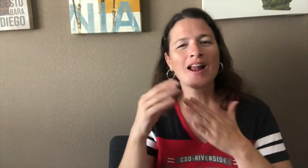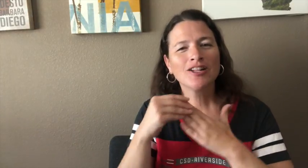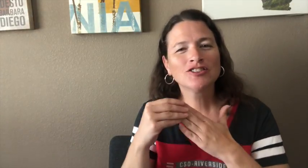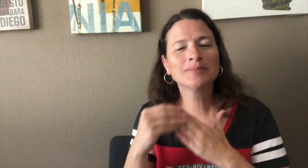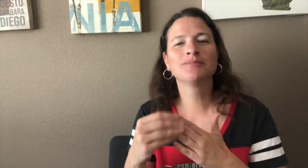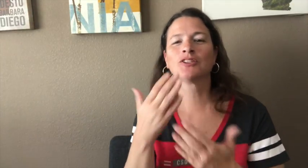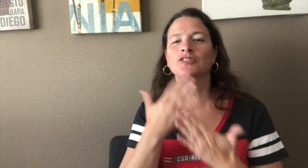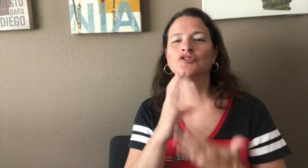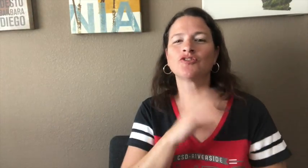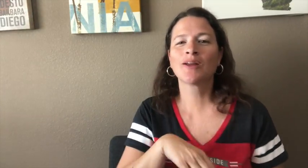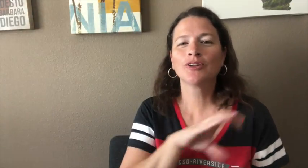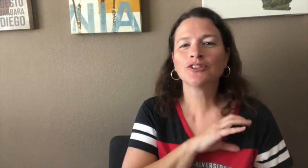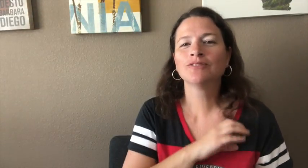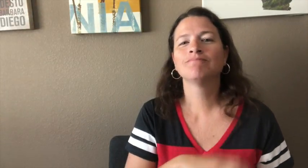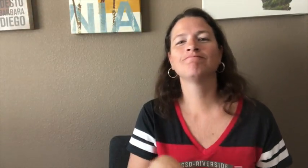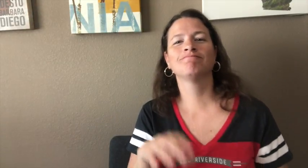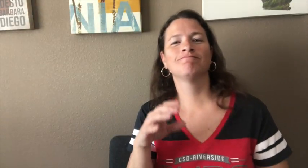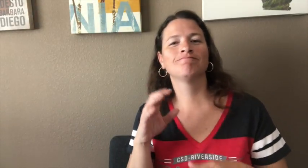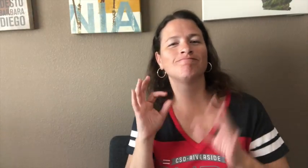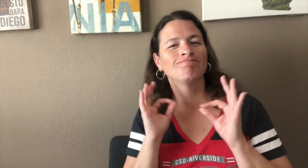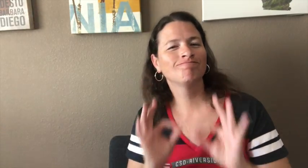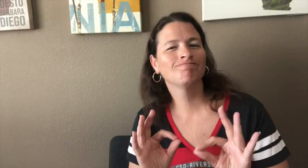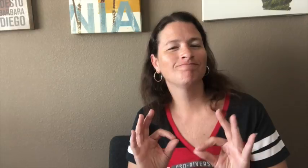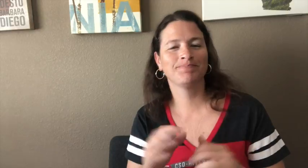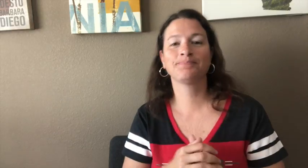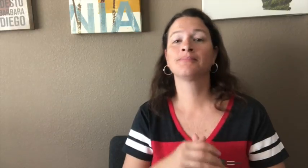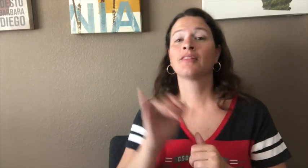class, which this person demonstrates great leadership